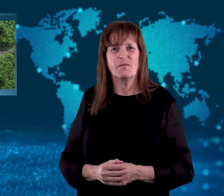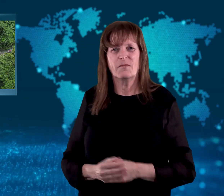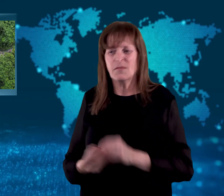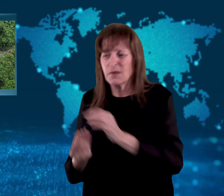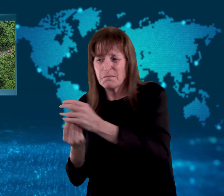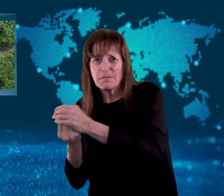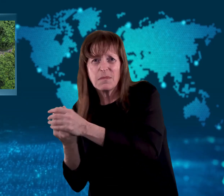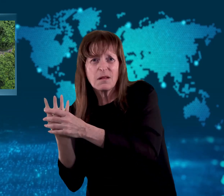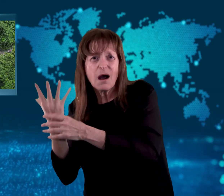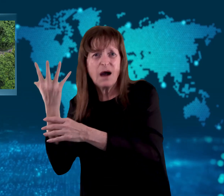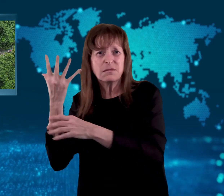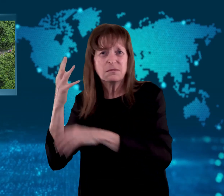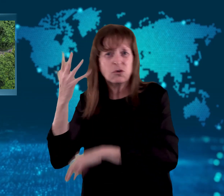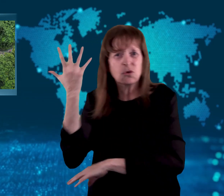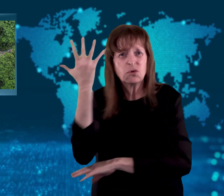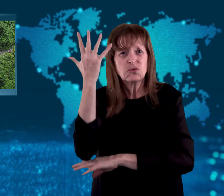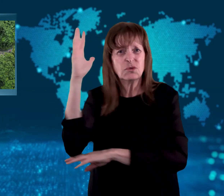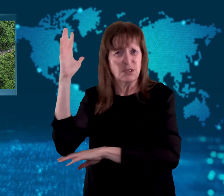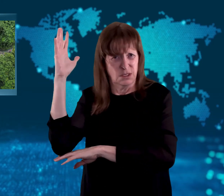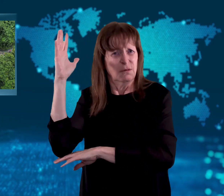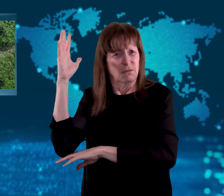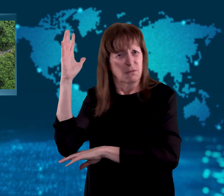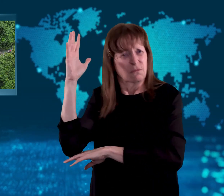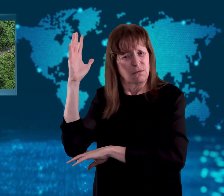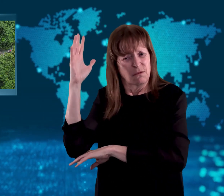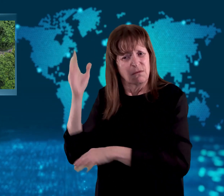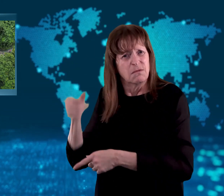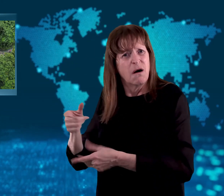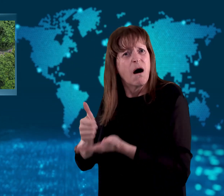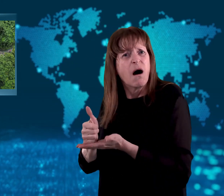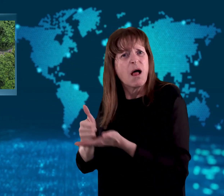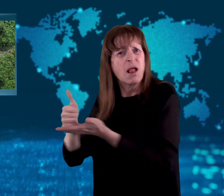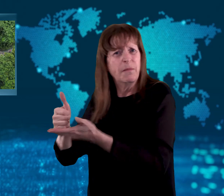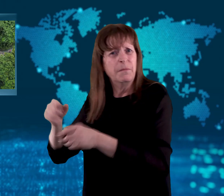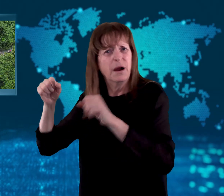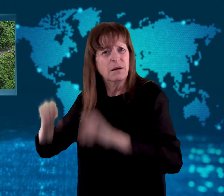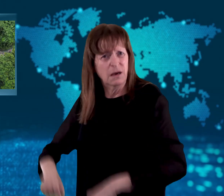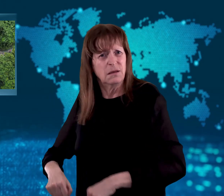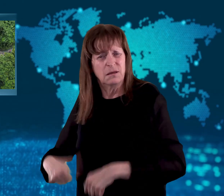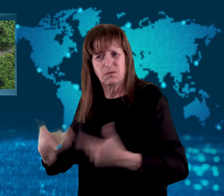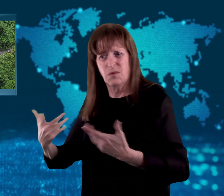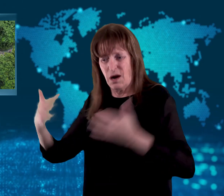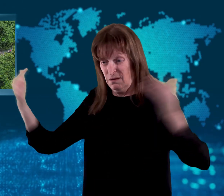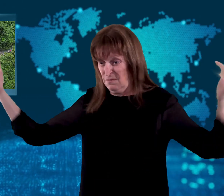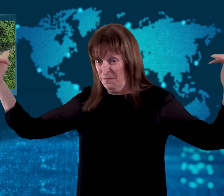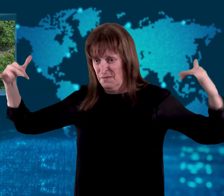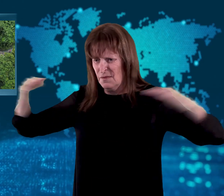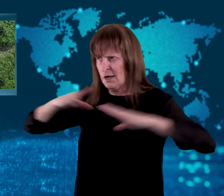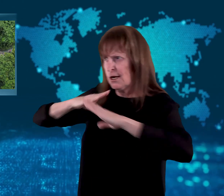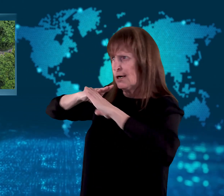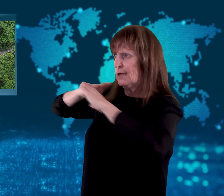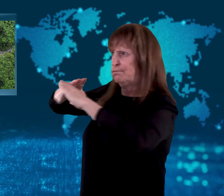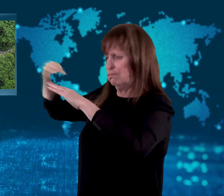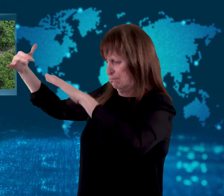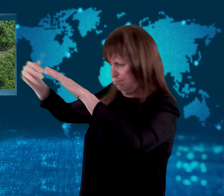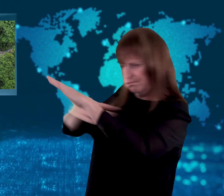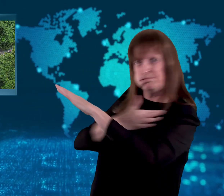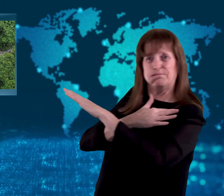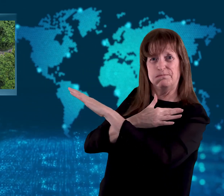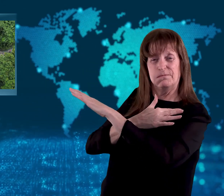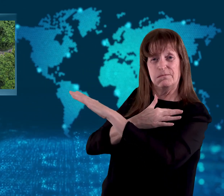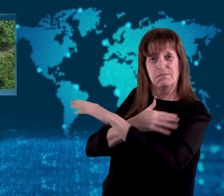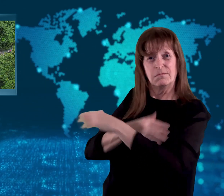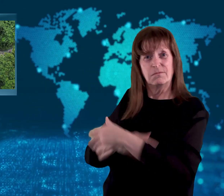Plants and trees can help keep the ground from washing away.